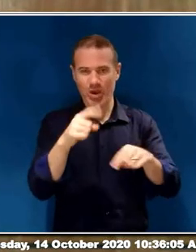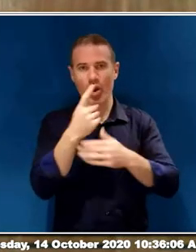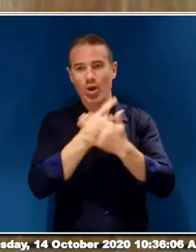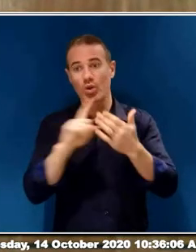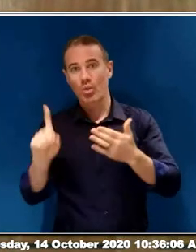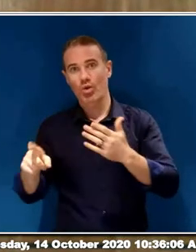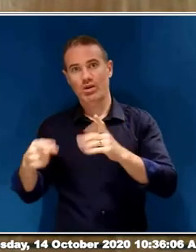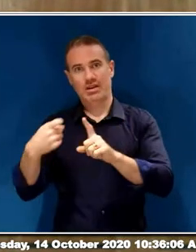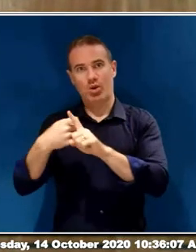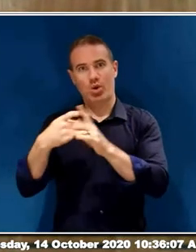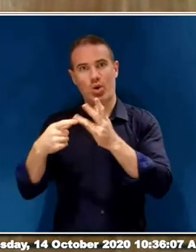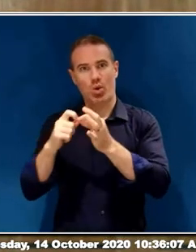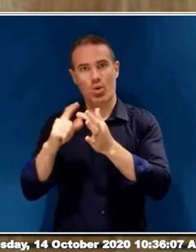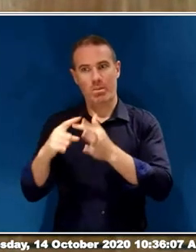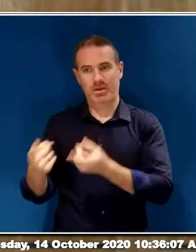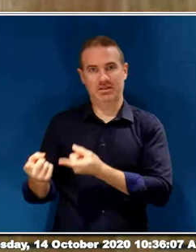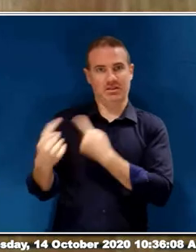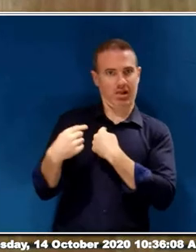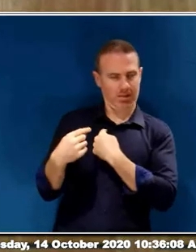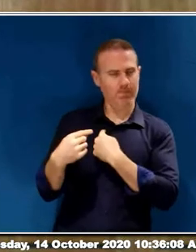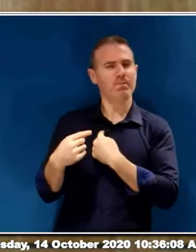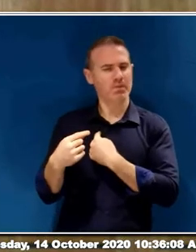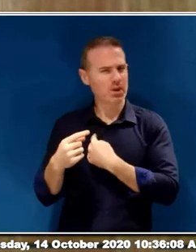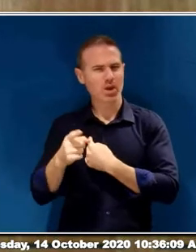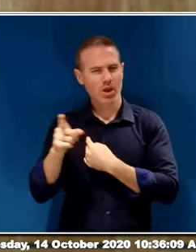What did he relay happened in June 2018?